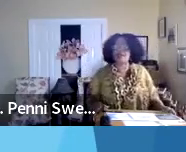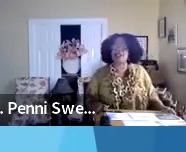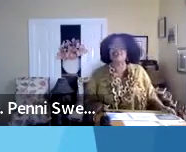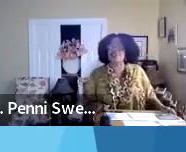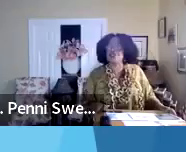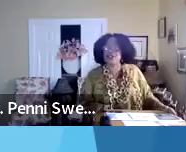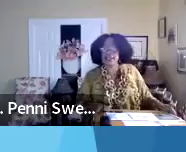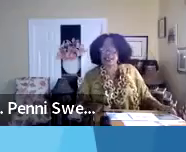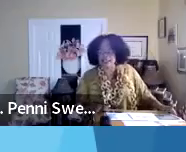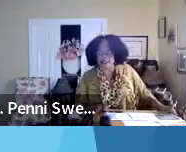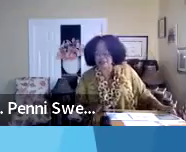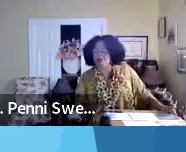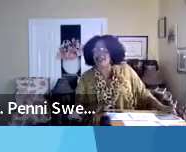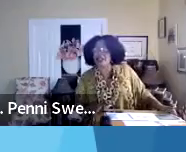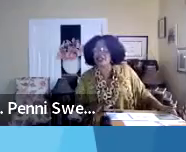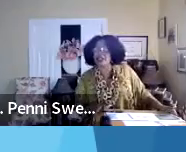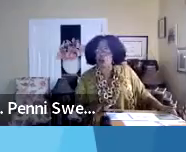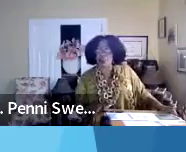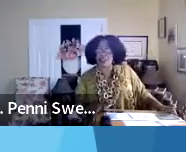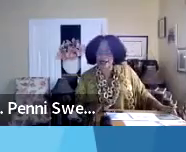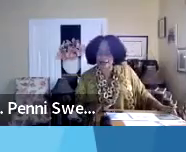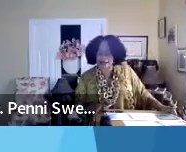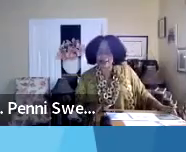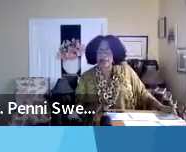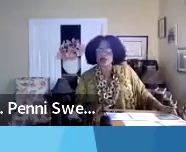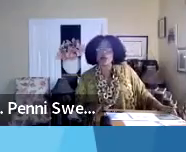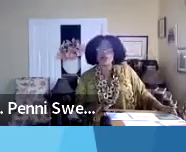Ayres. And Brittany Hughes and